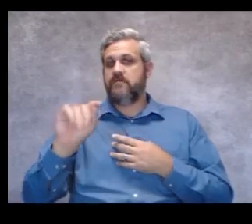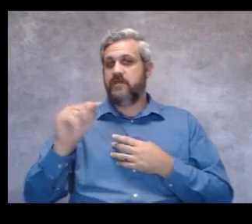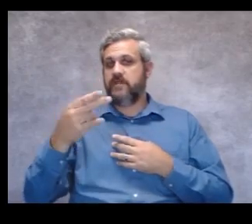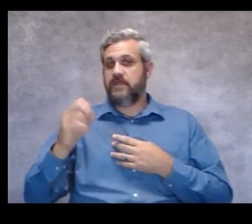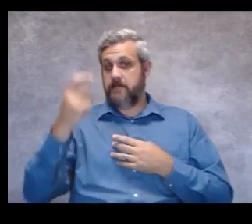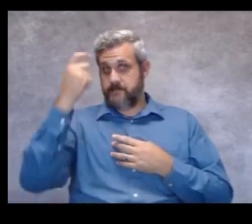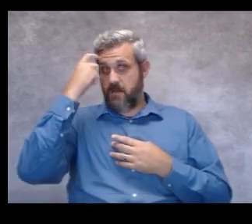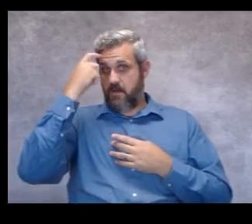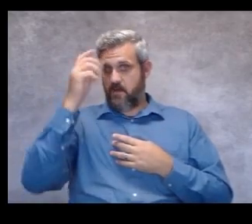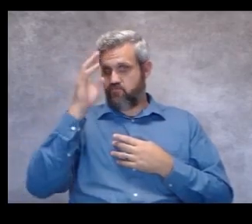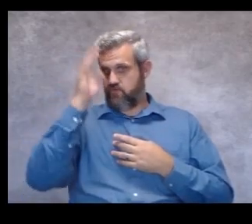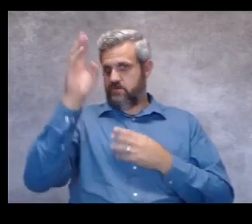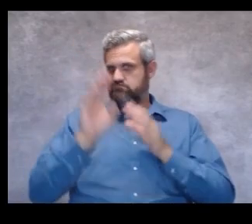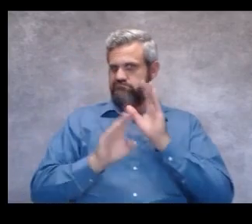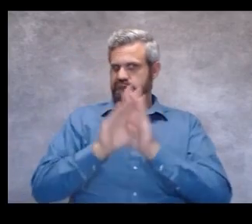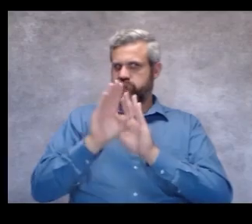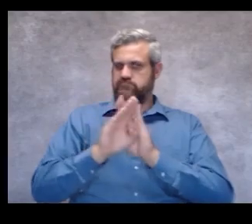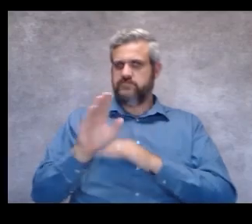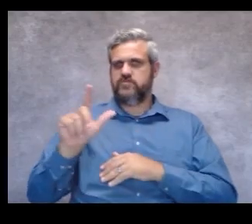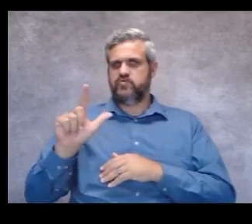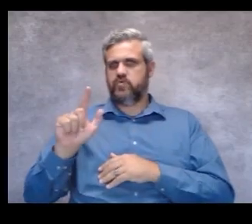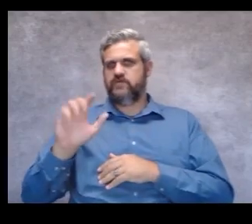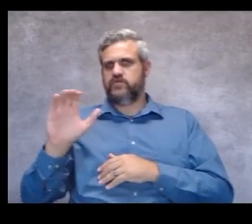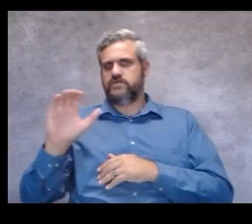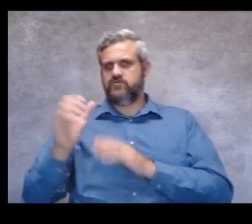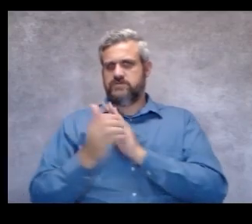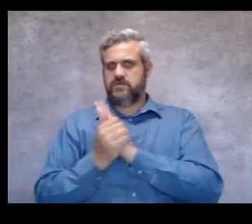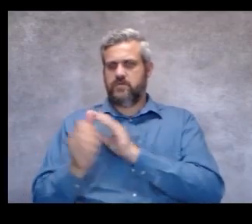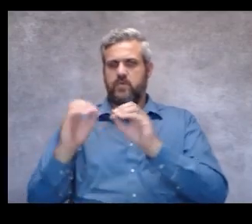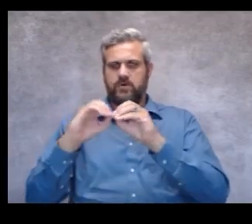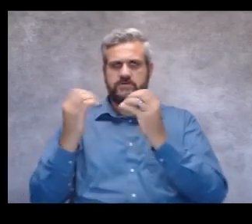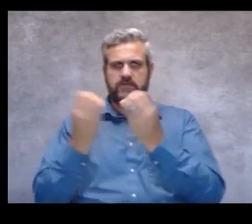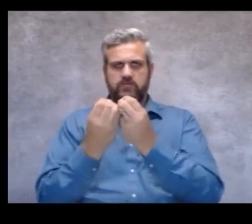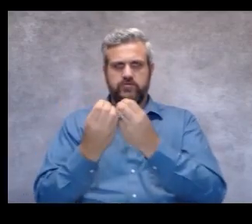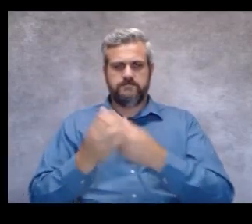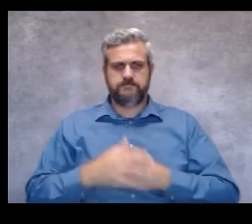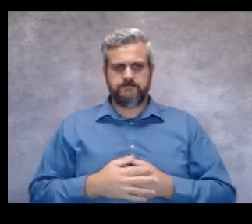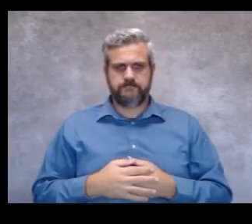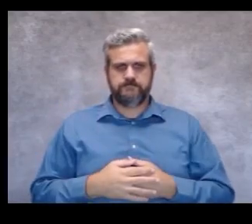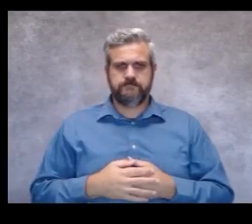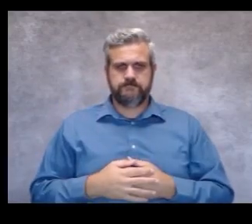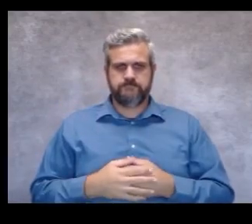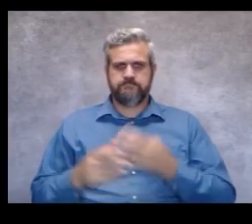is a creativity development and 21st century skills organization.